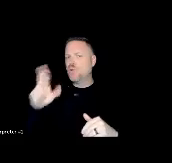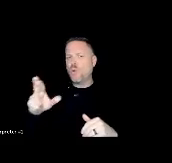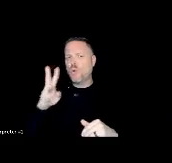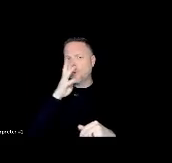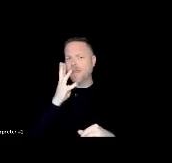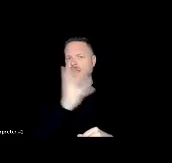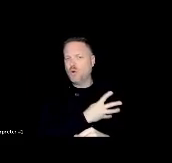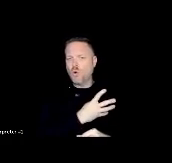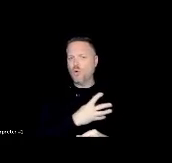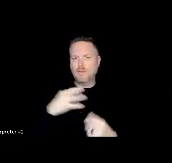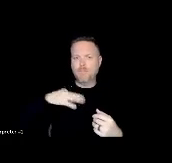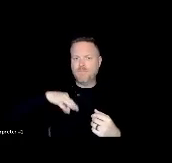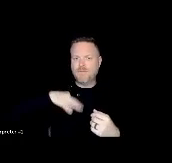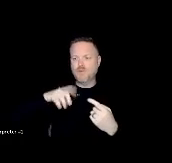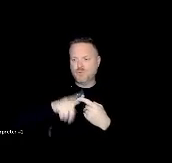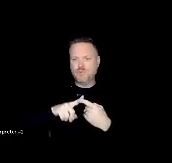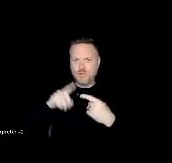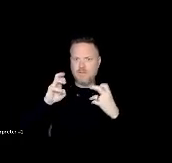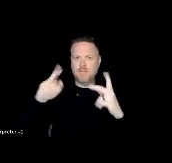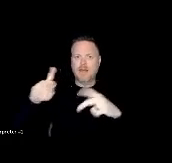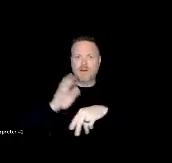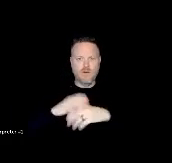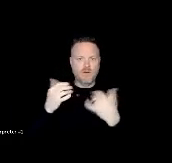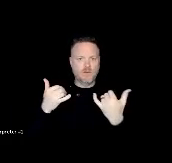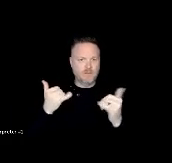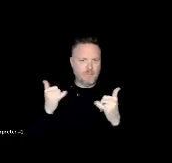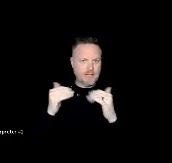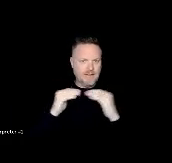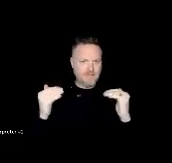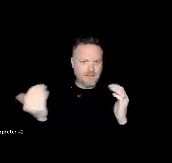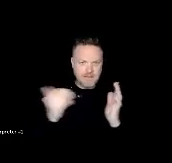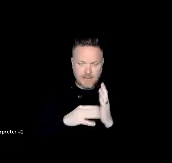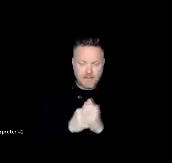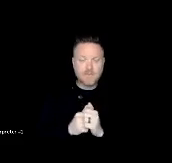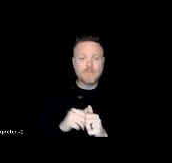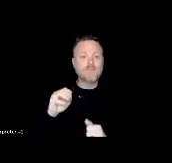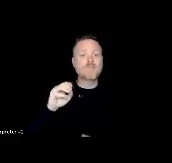benefit of getting a player back on the field. Dr. McAvoy in the final slide,